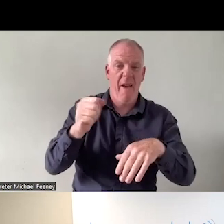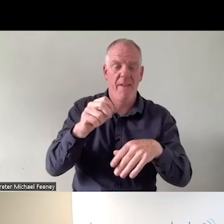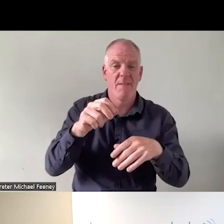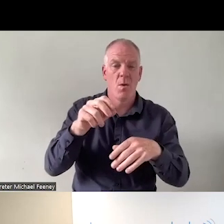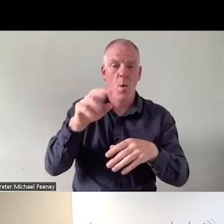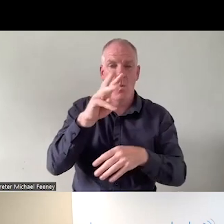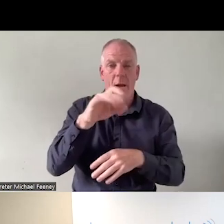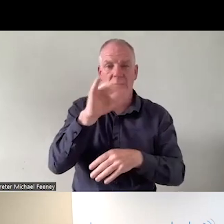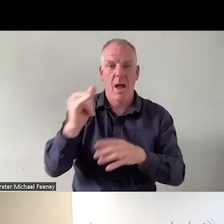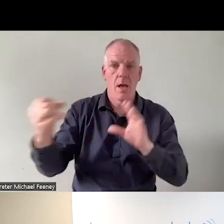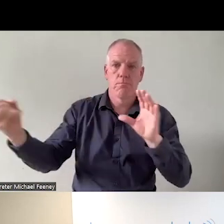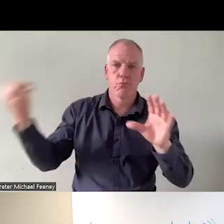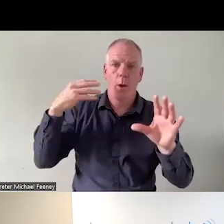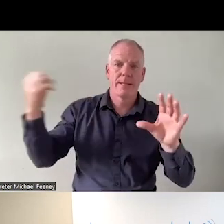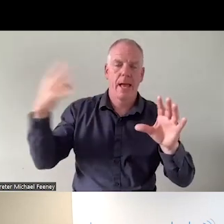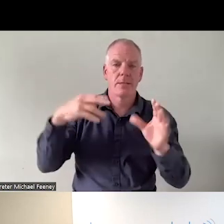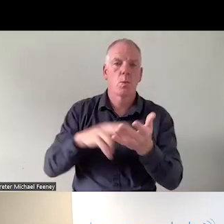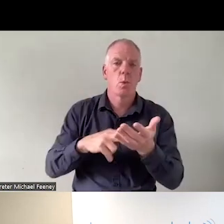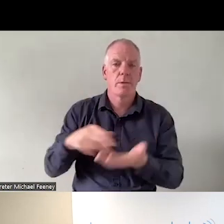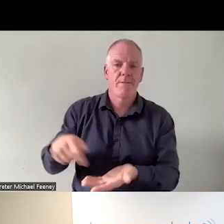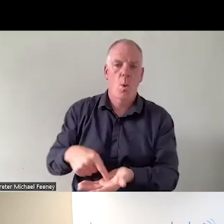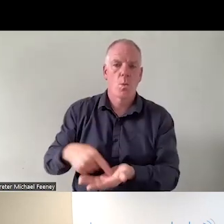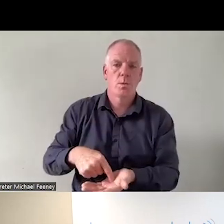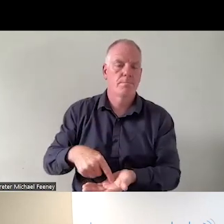typically to members' smartphones for personal listening.